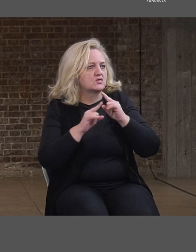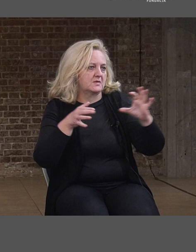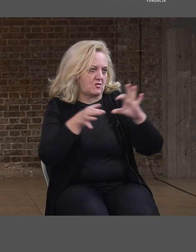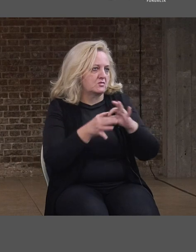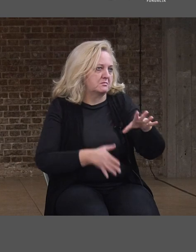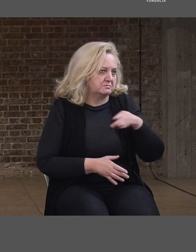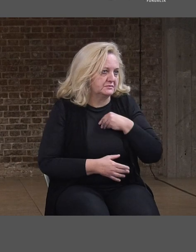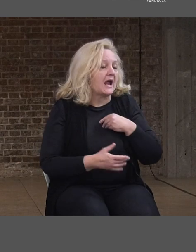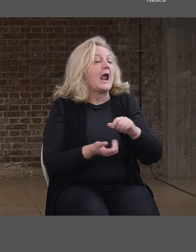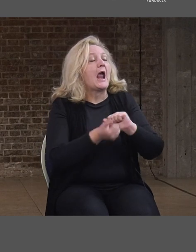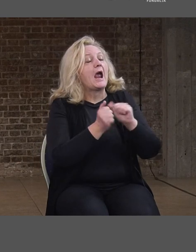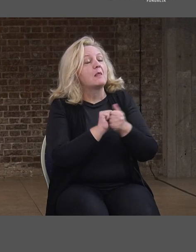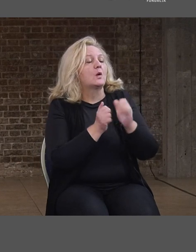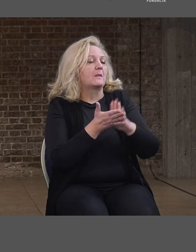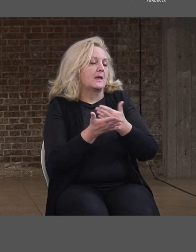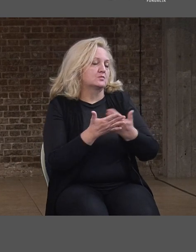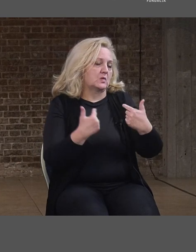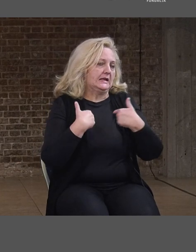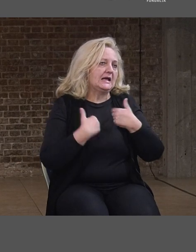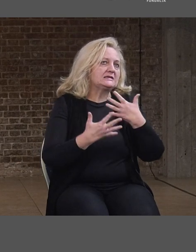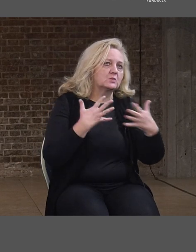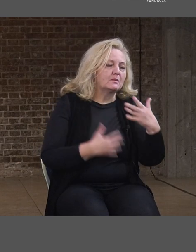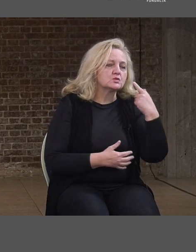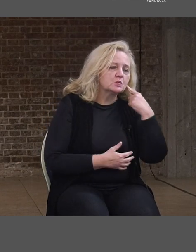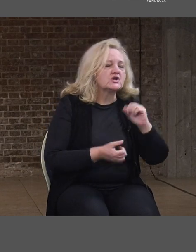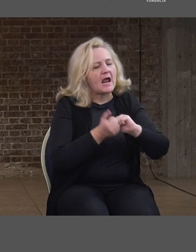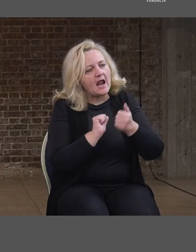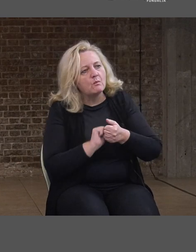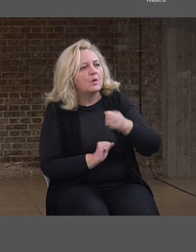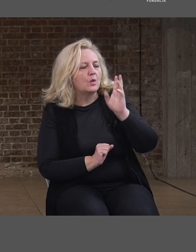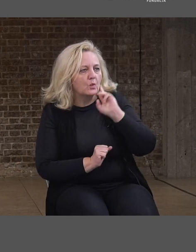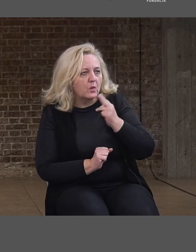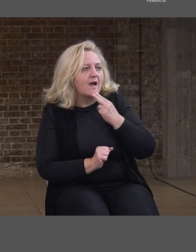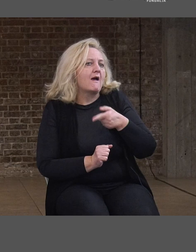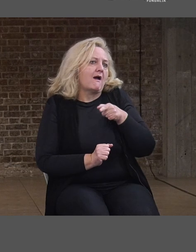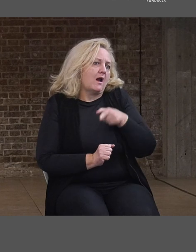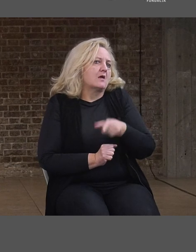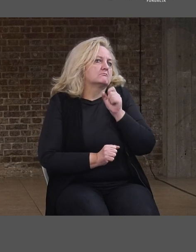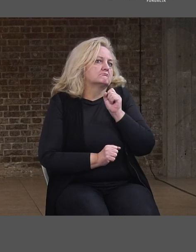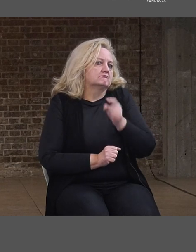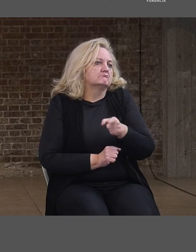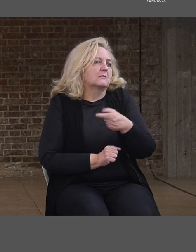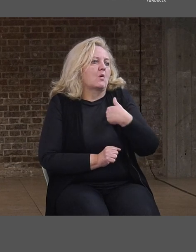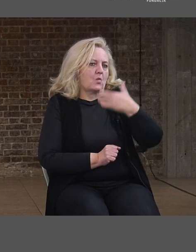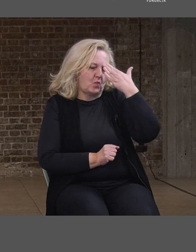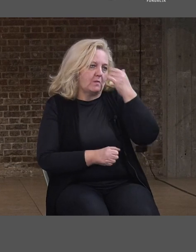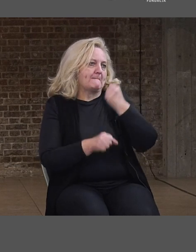or, for example, I am a person or, for example, I am hard of hearing or deaf, but that doesn't change the fact that I can work in a group